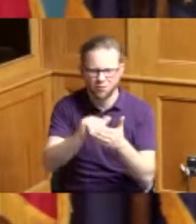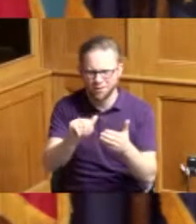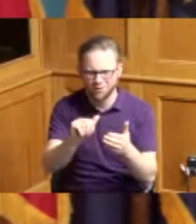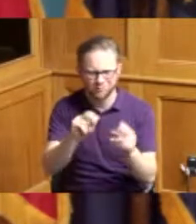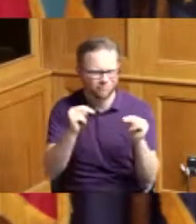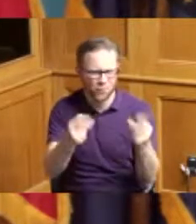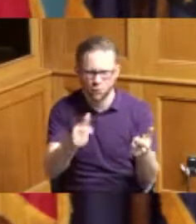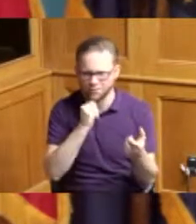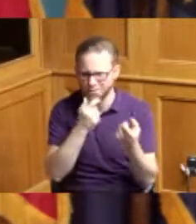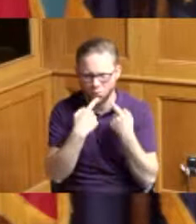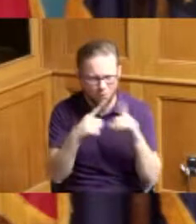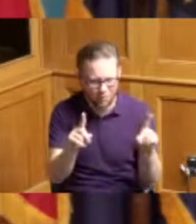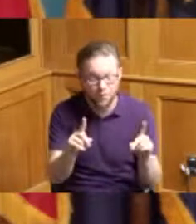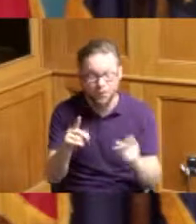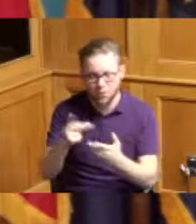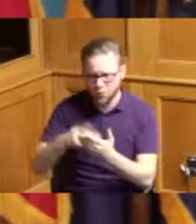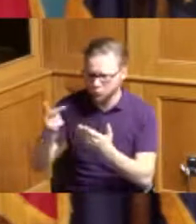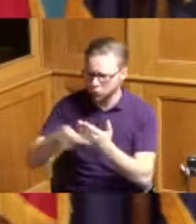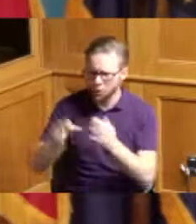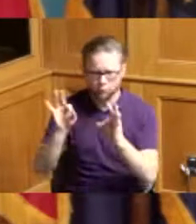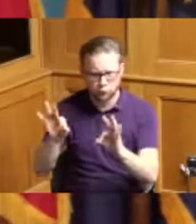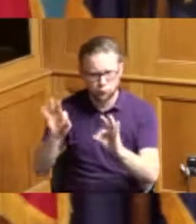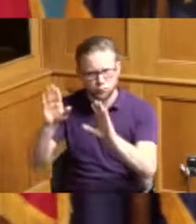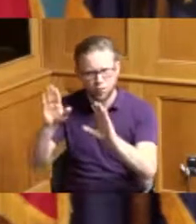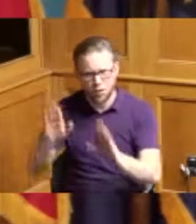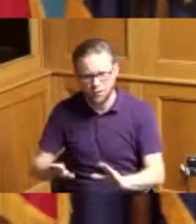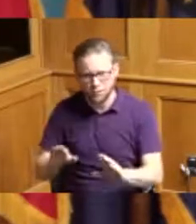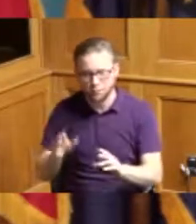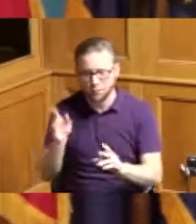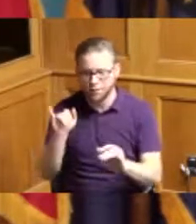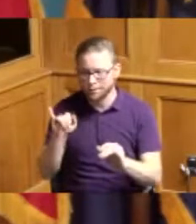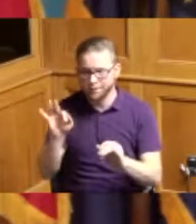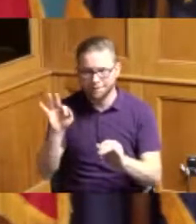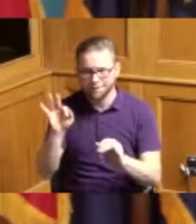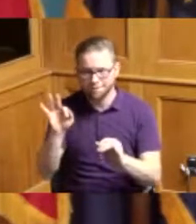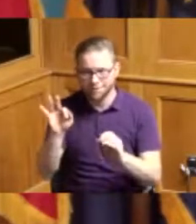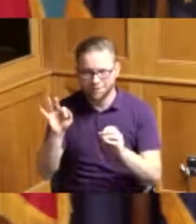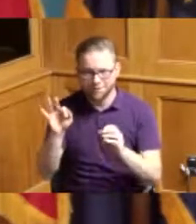are great but if no one well we I won't say no one but we want more people to know about it